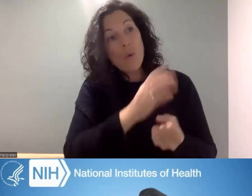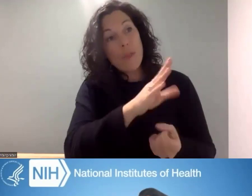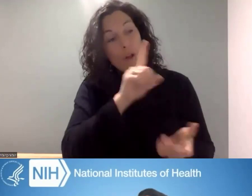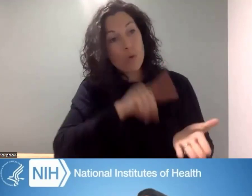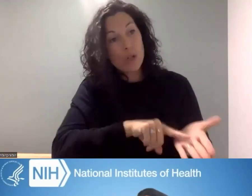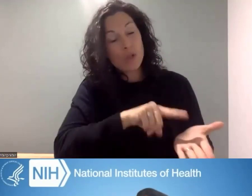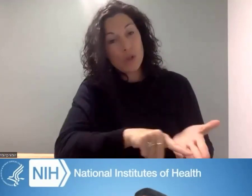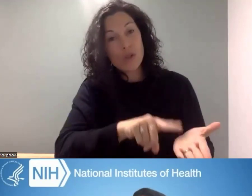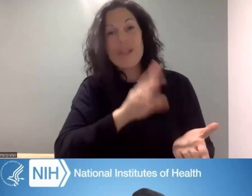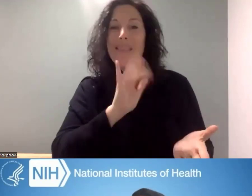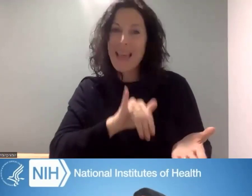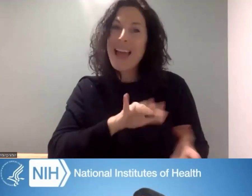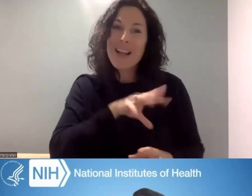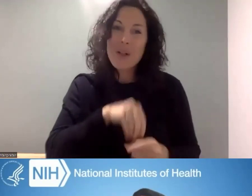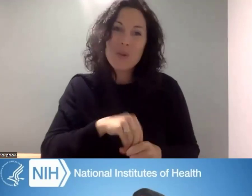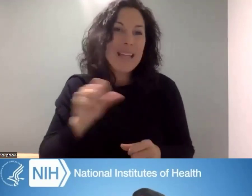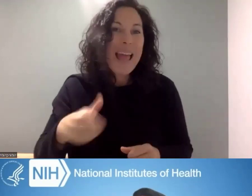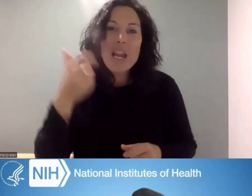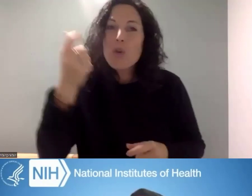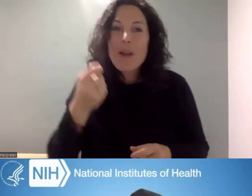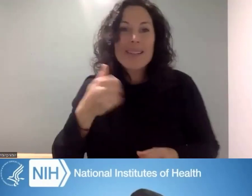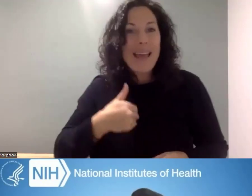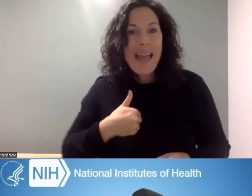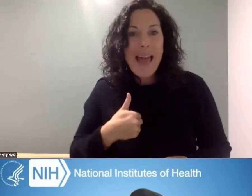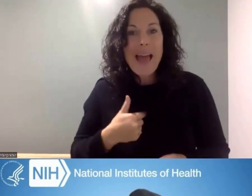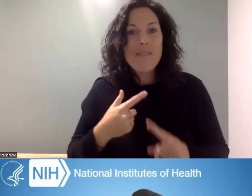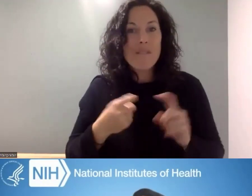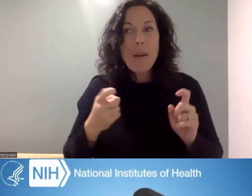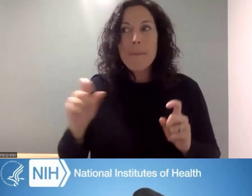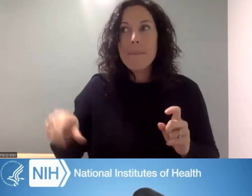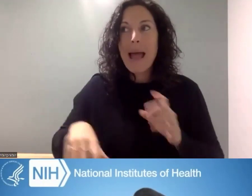so that would include any grants that they have from an outside organization.